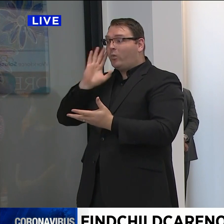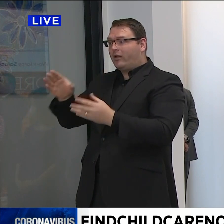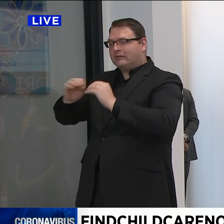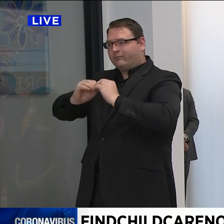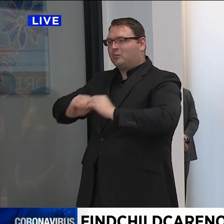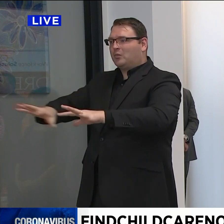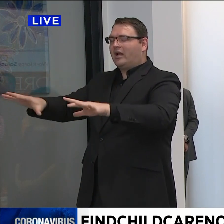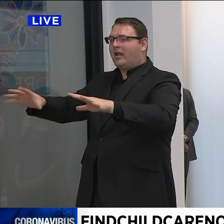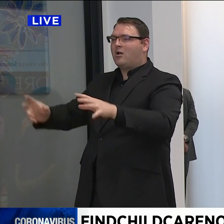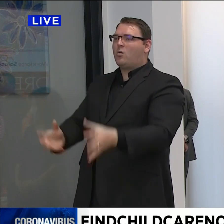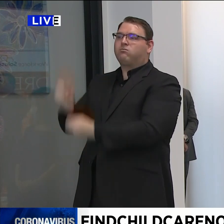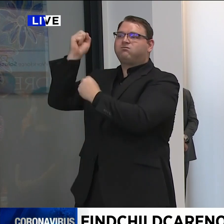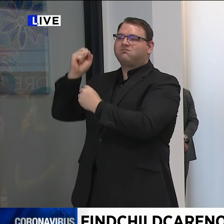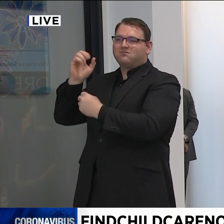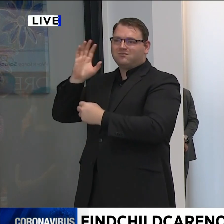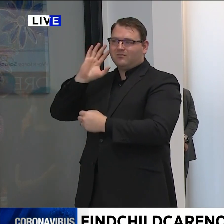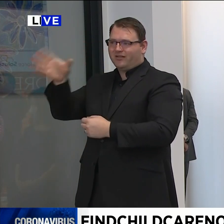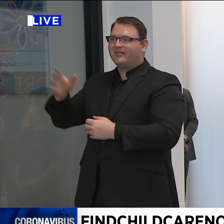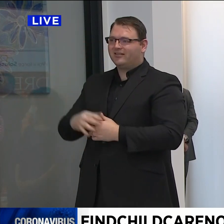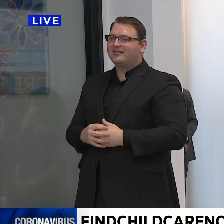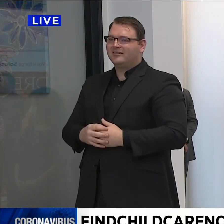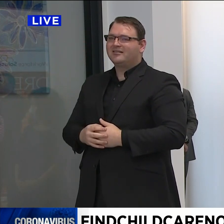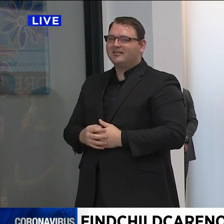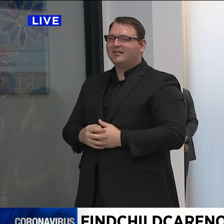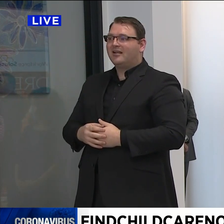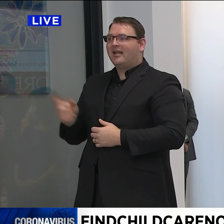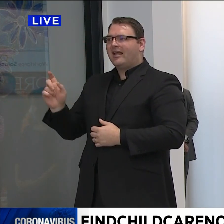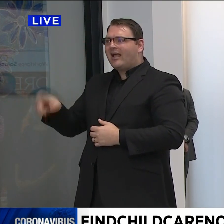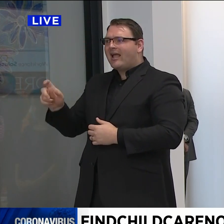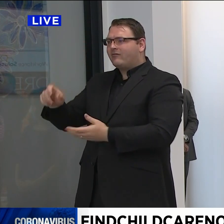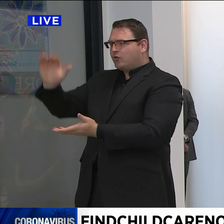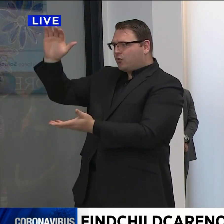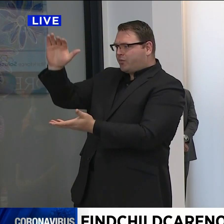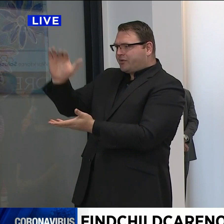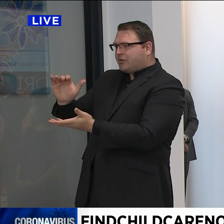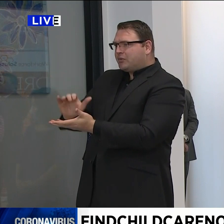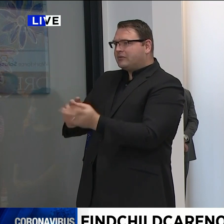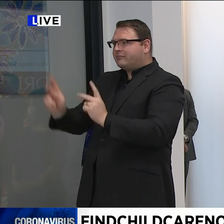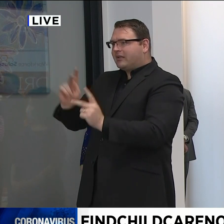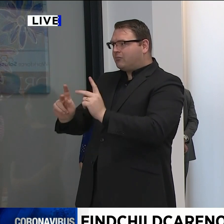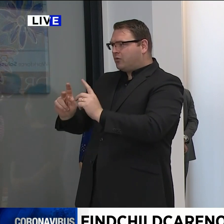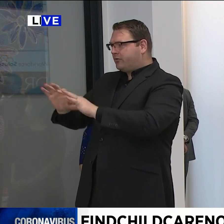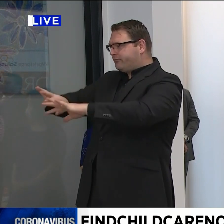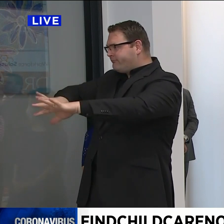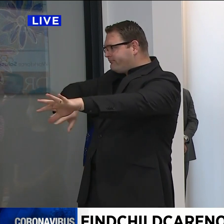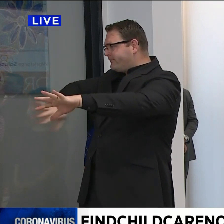doctor to understand the jail has cramped conditions. has cramped conditions. This is going to spread like This is going to spread like wildfire, if we don’t do